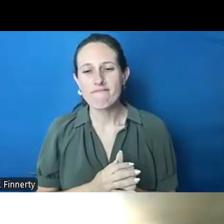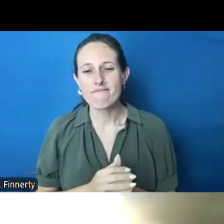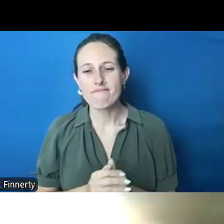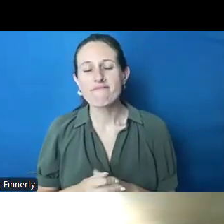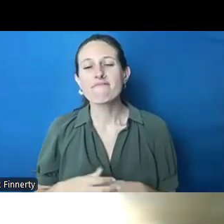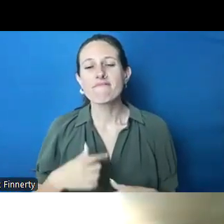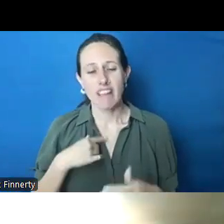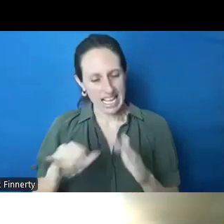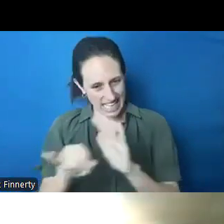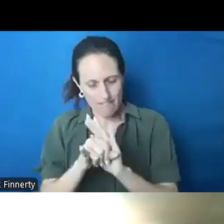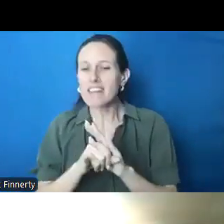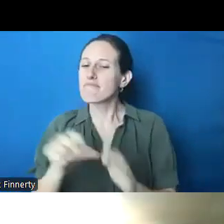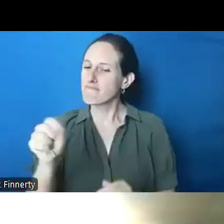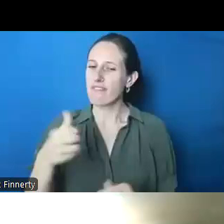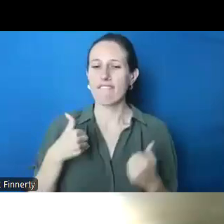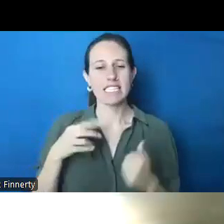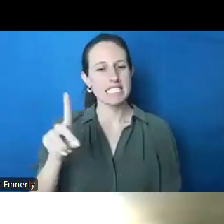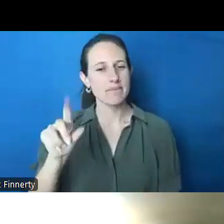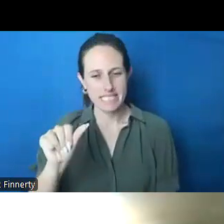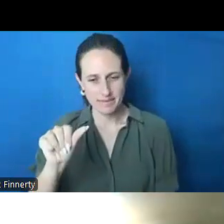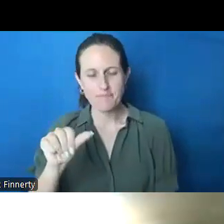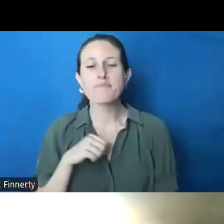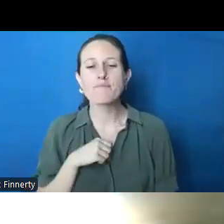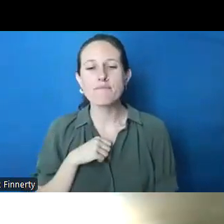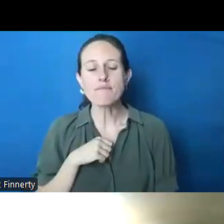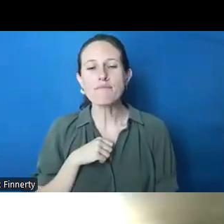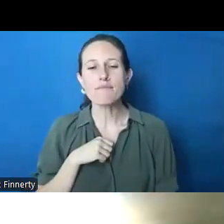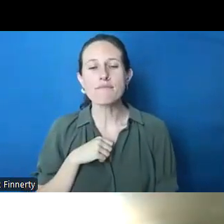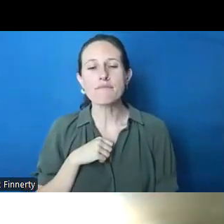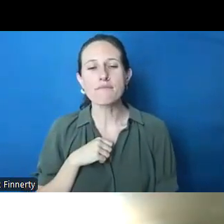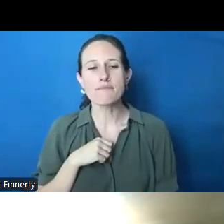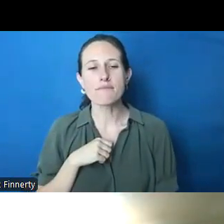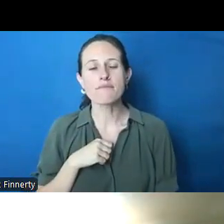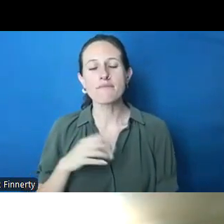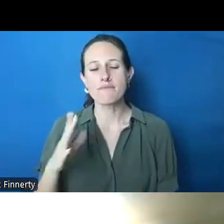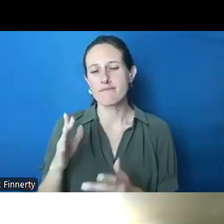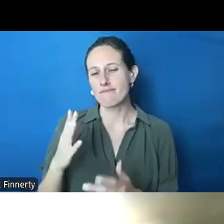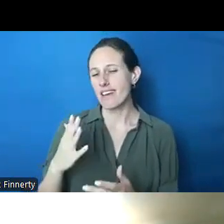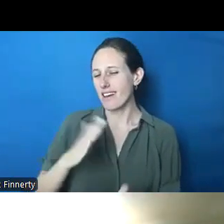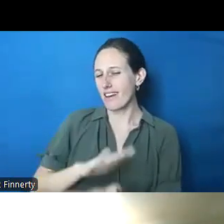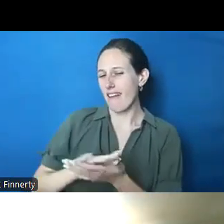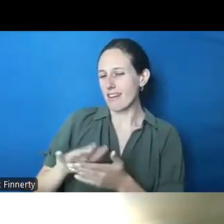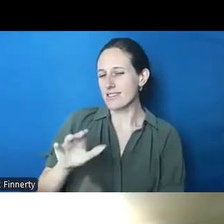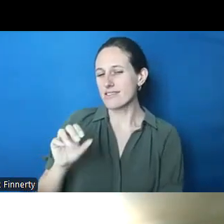being a person with a disability and I'm glad Sarah brought up the language kind of piece of